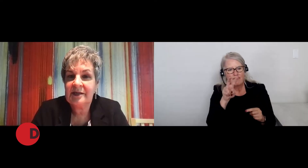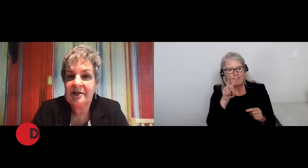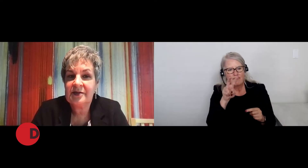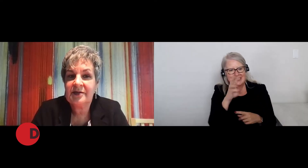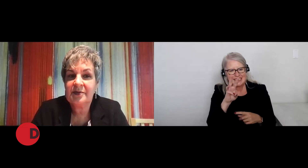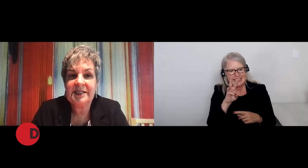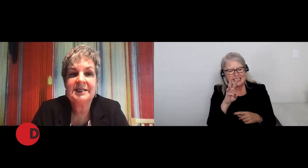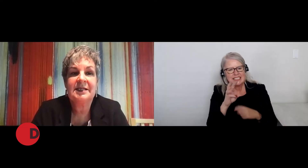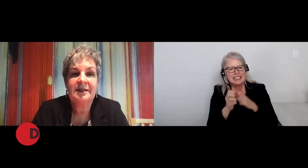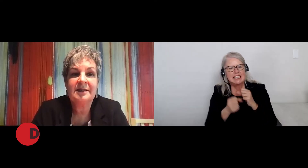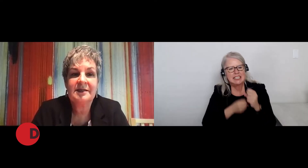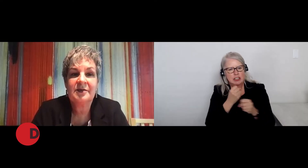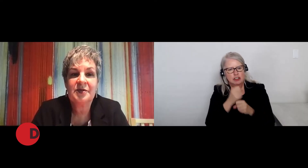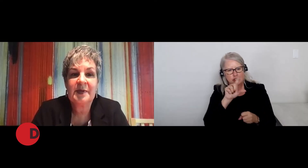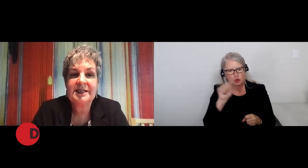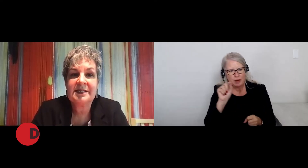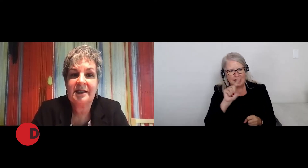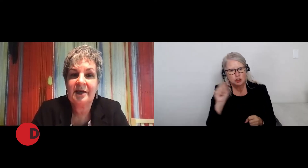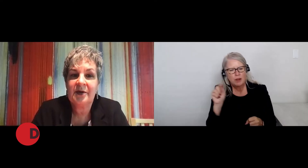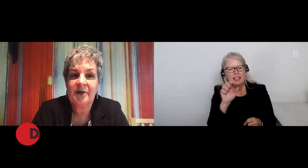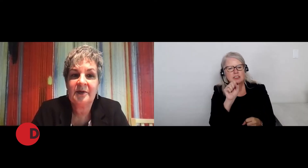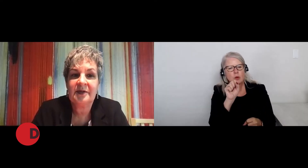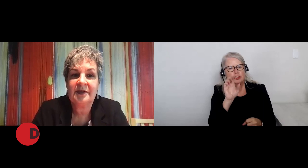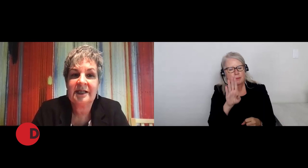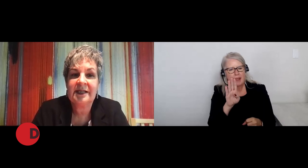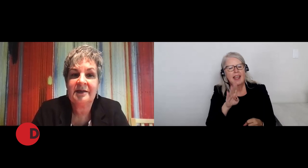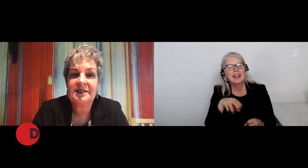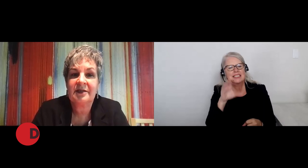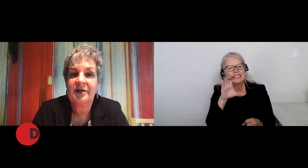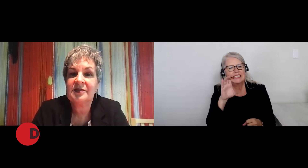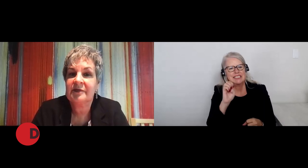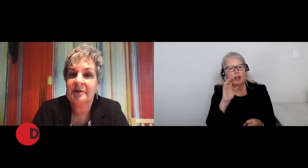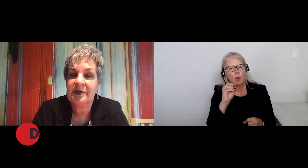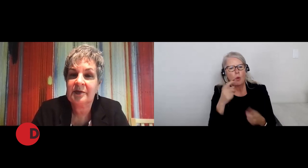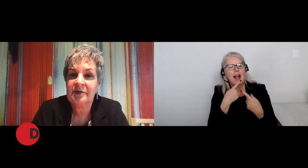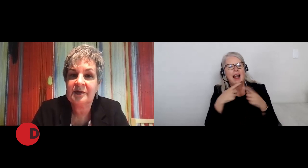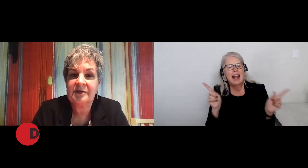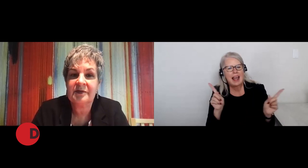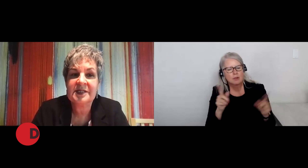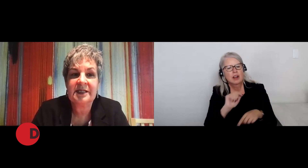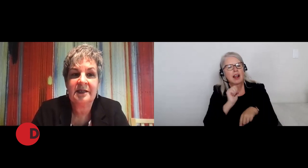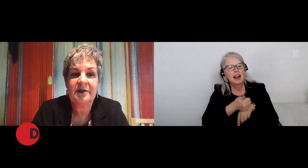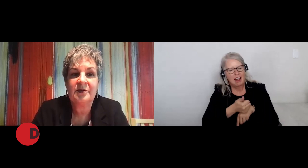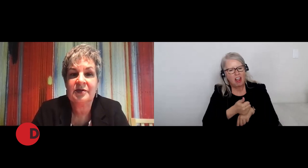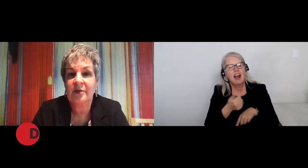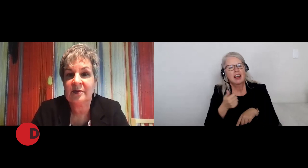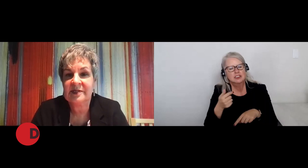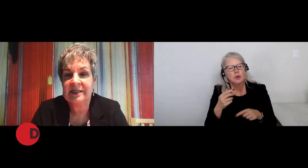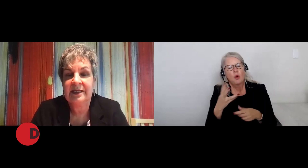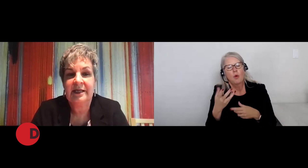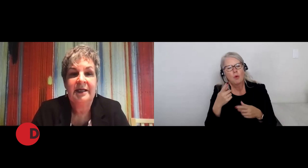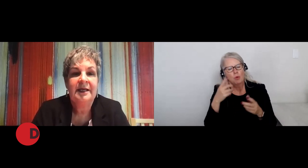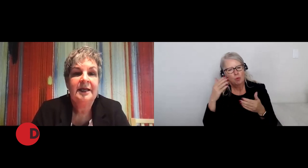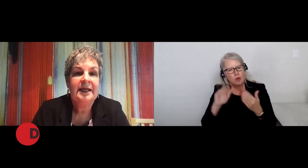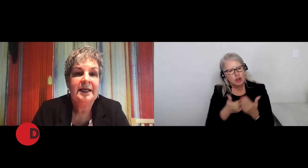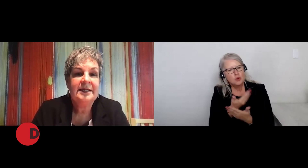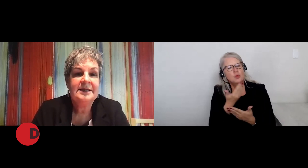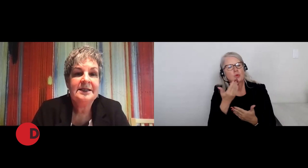On November 16, 2020 Scotiabank's CEO announced the launch of new